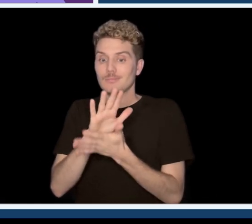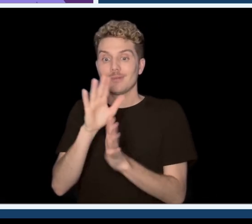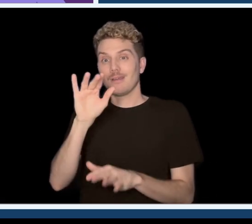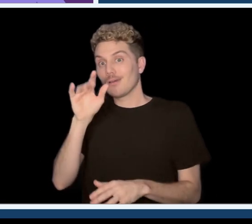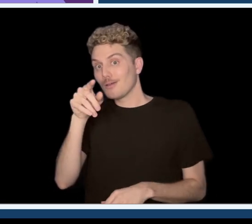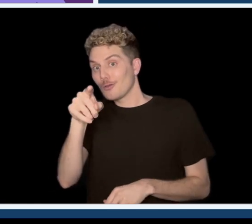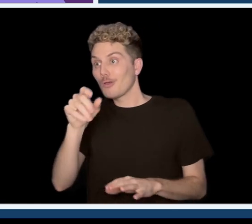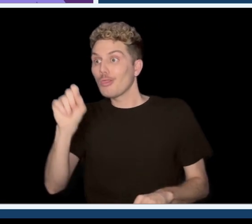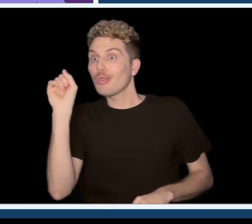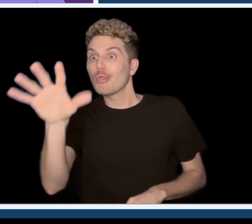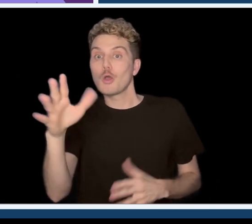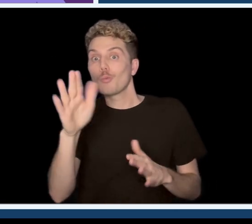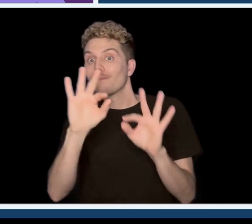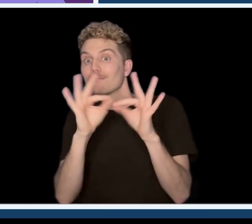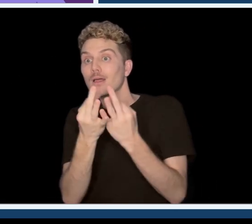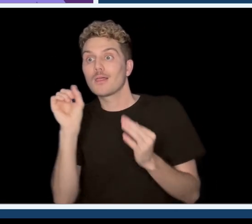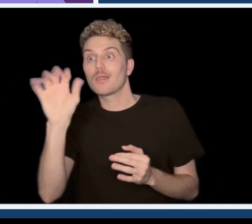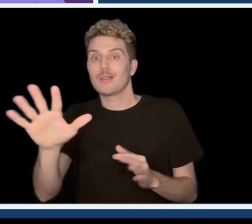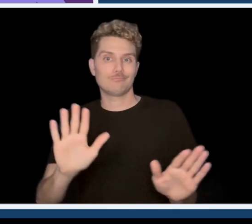that are submitted directly by you or your family.